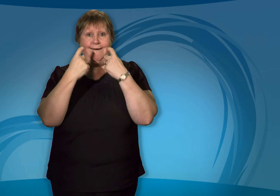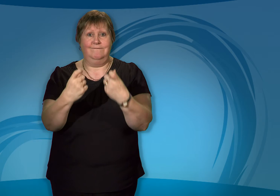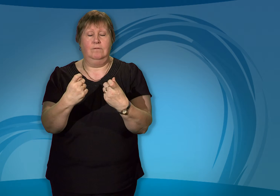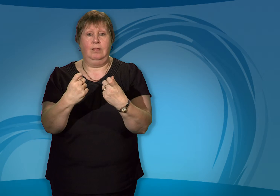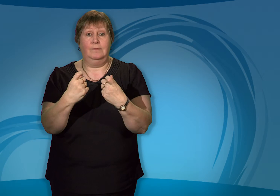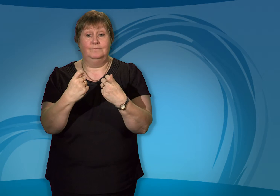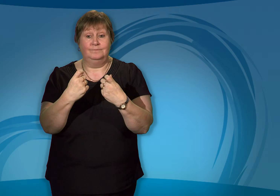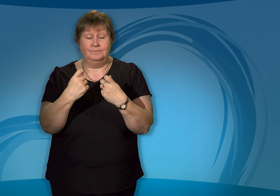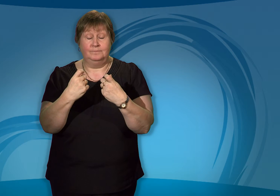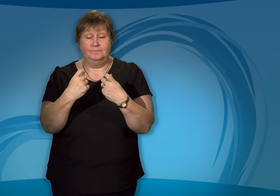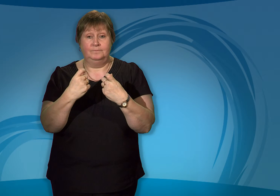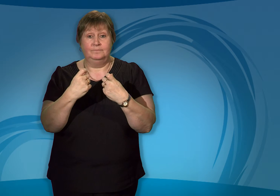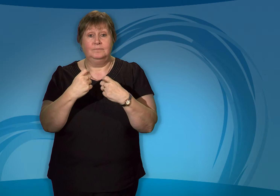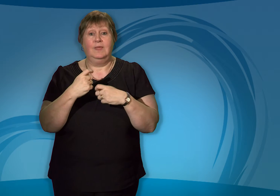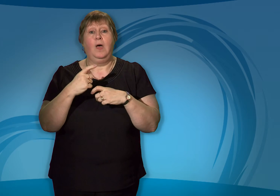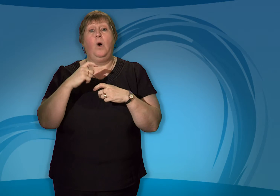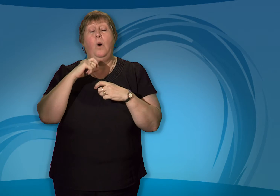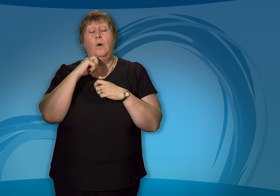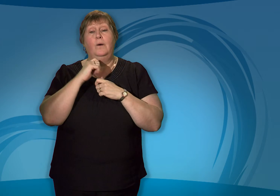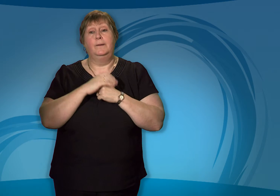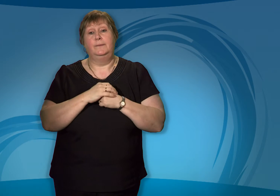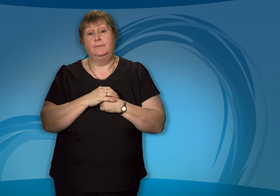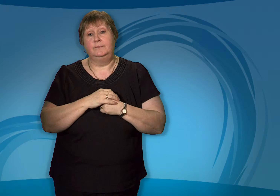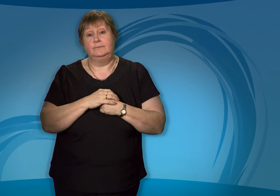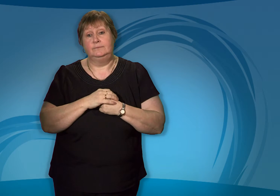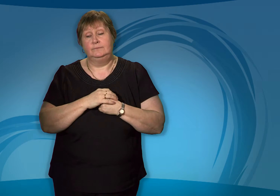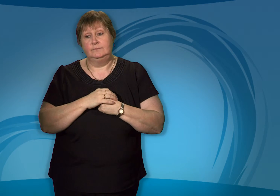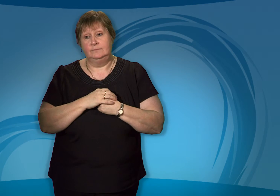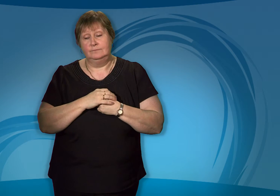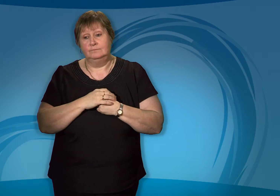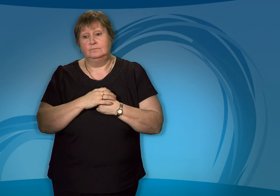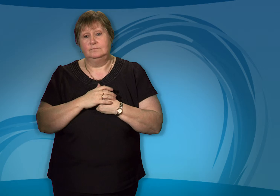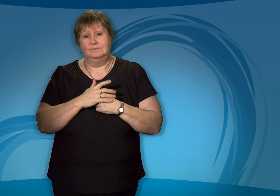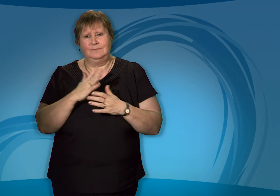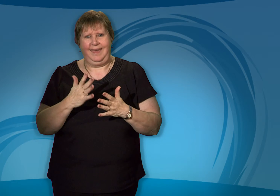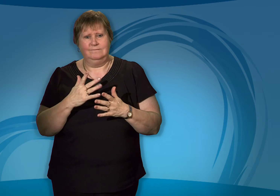24 hours and during this time are gradually excreted from the body.